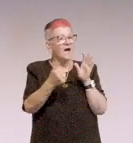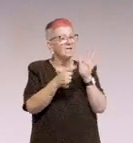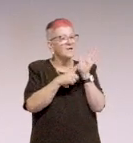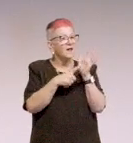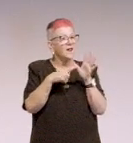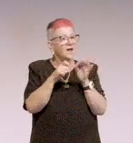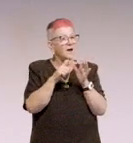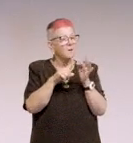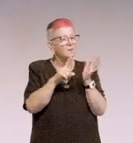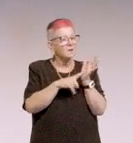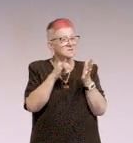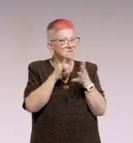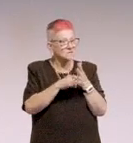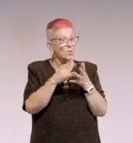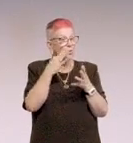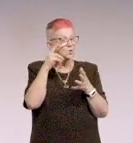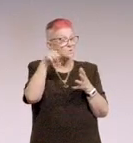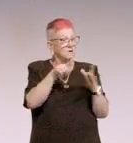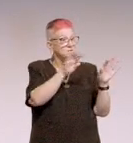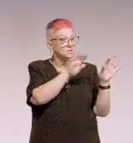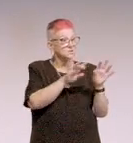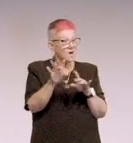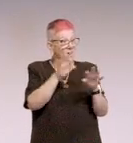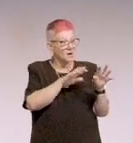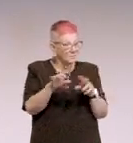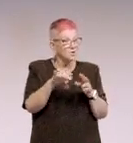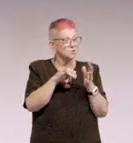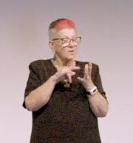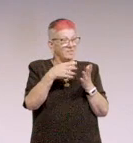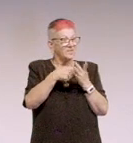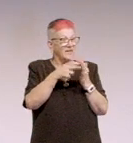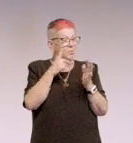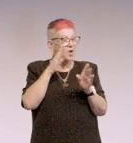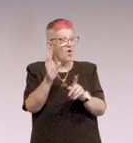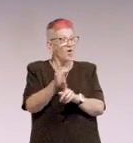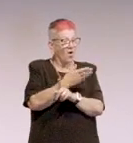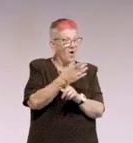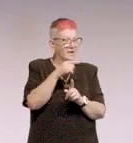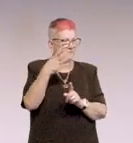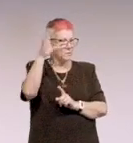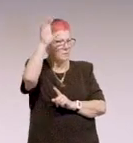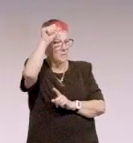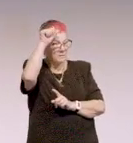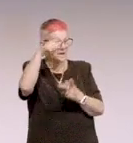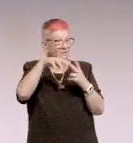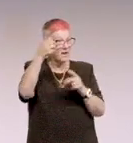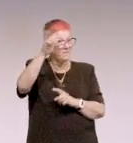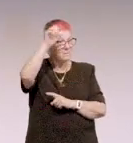placeholder, and they start typing, the information is gone, and if there is information that has gone and memory loss, you remember what